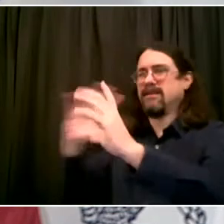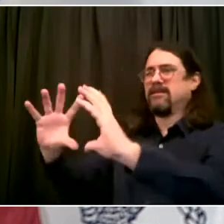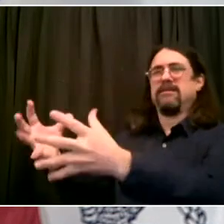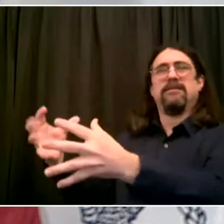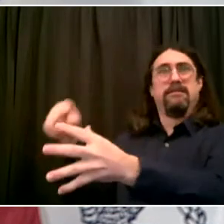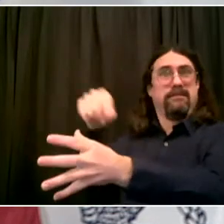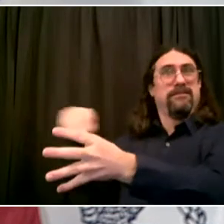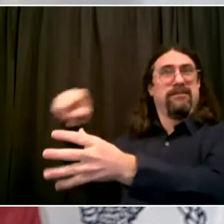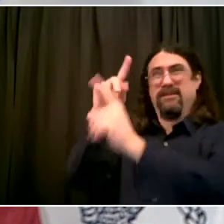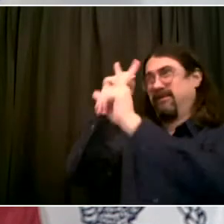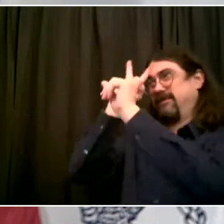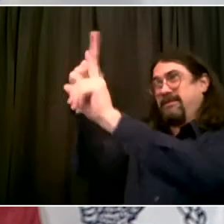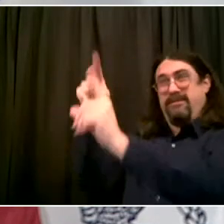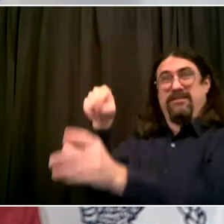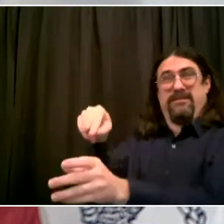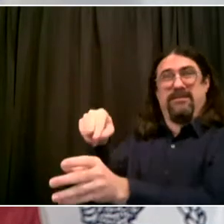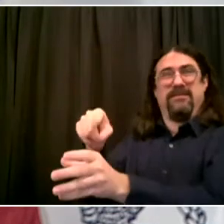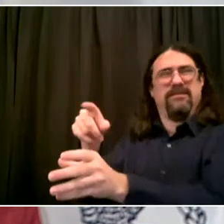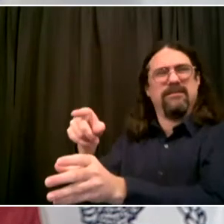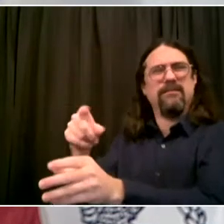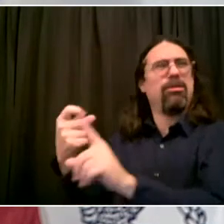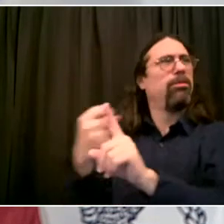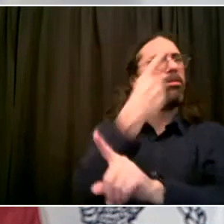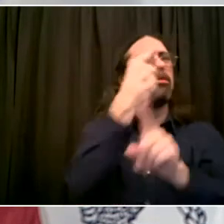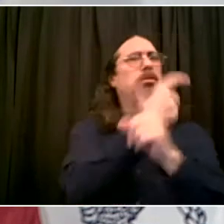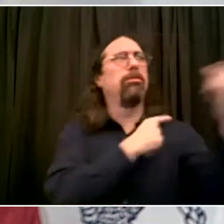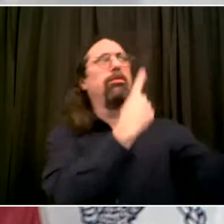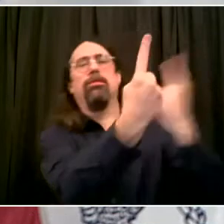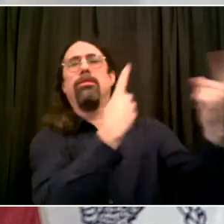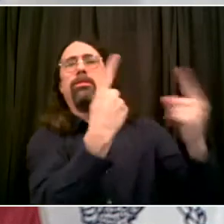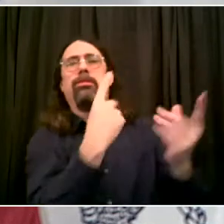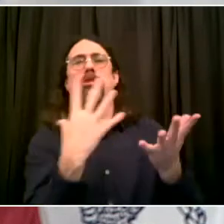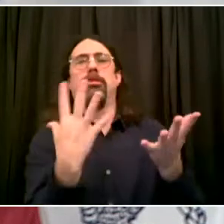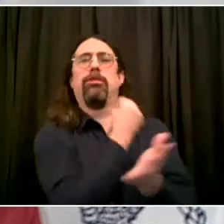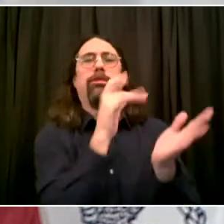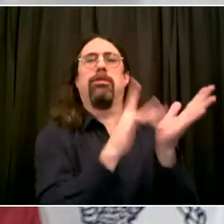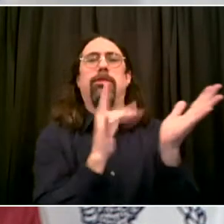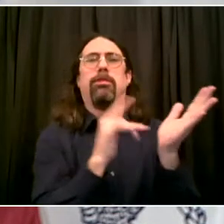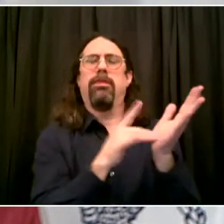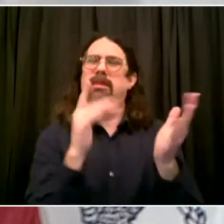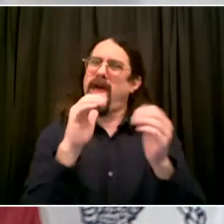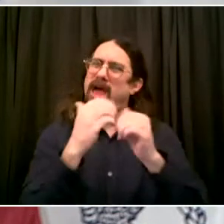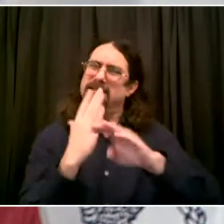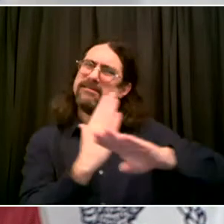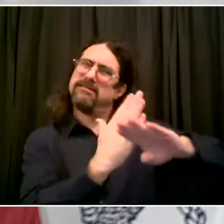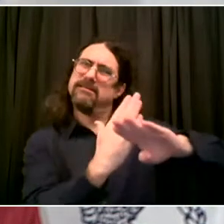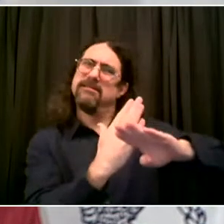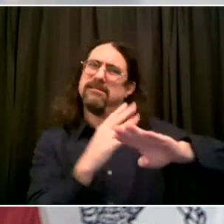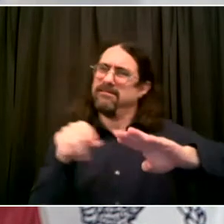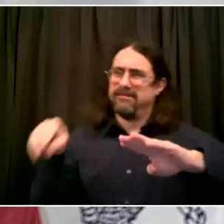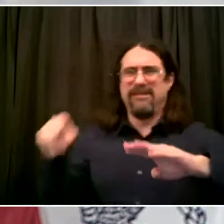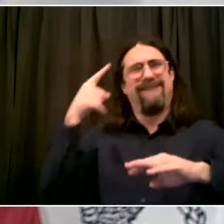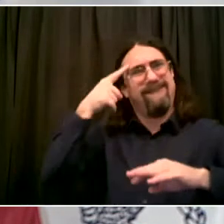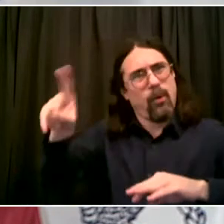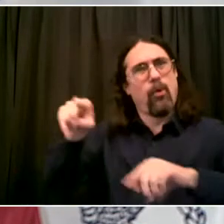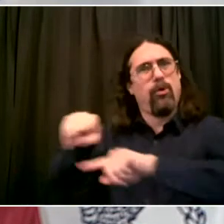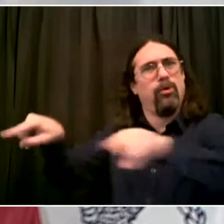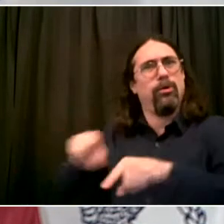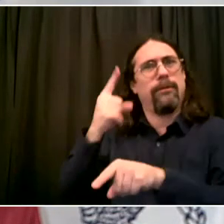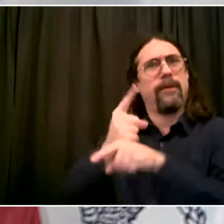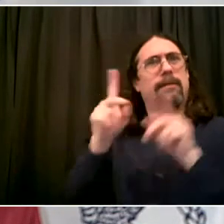THAT ARE